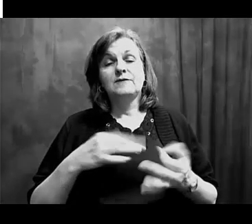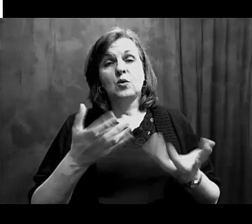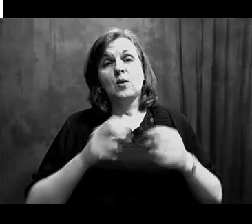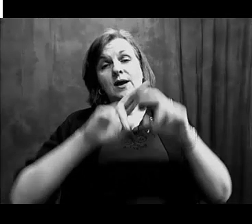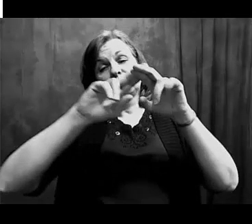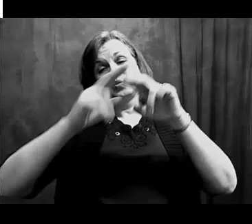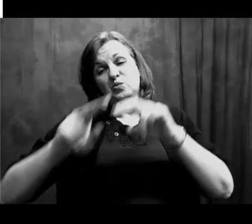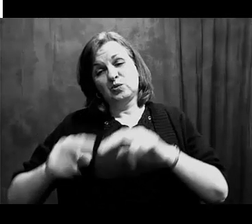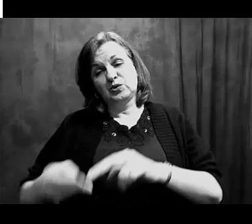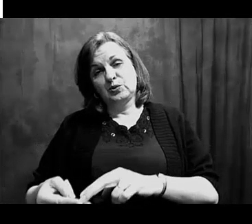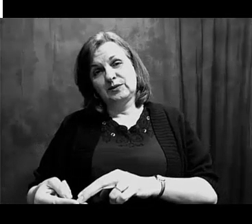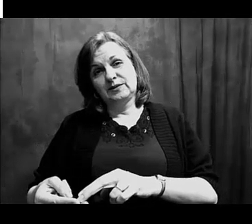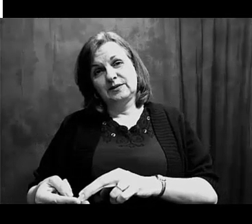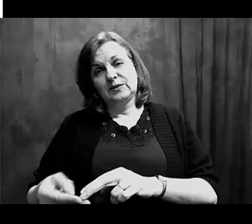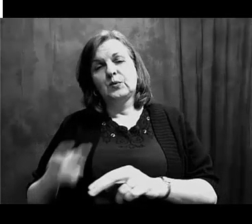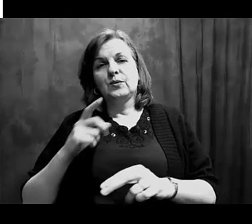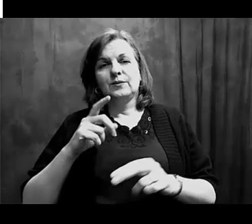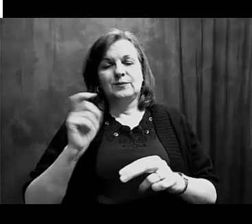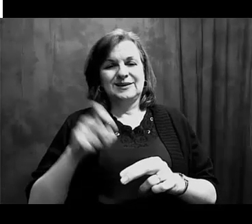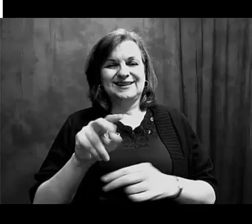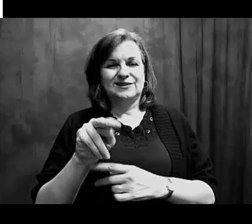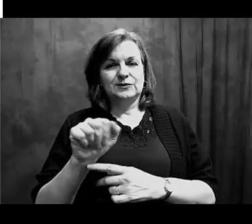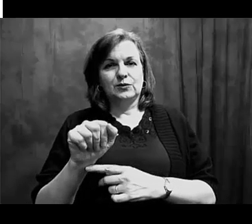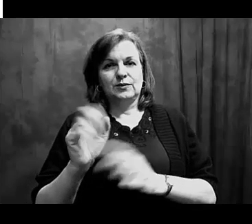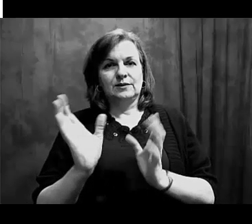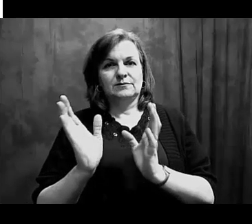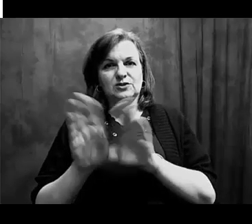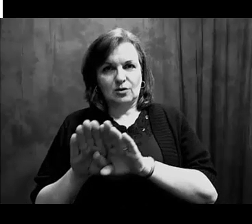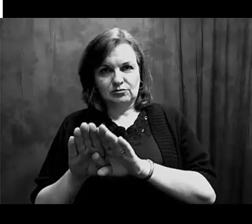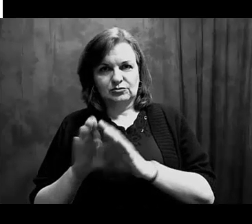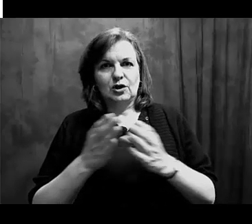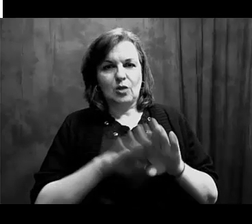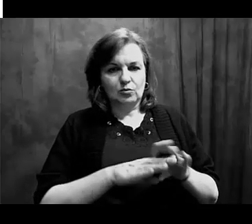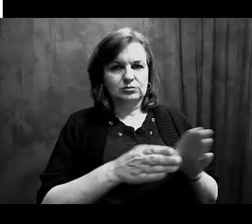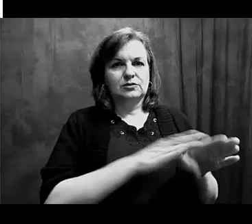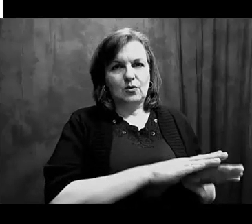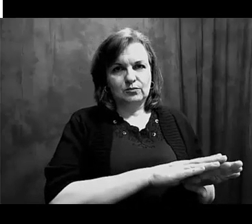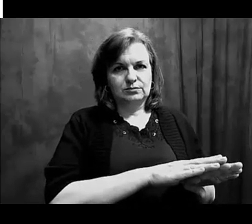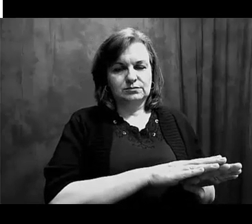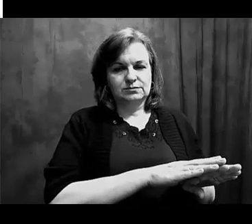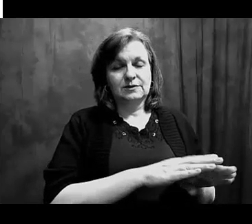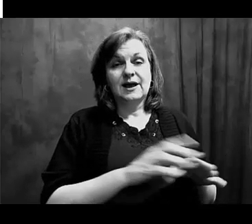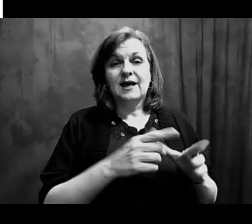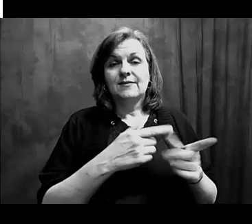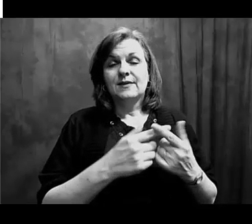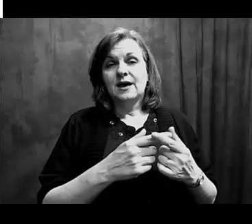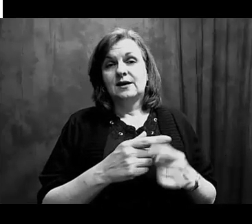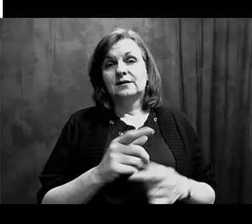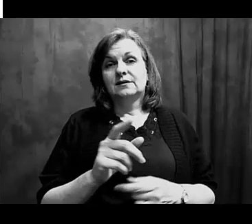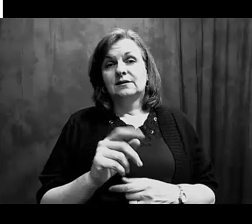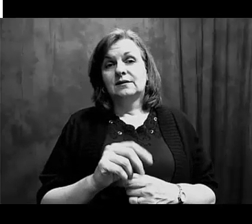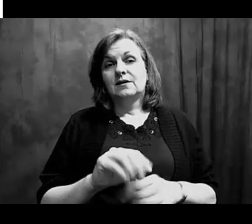we have to close the sodium channels and open